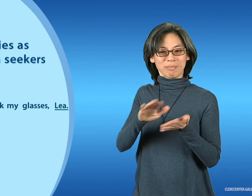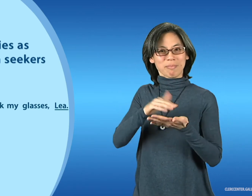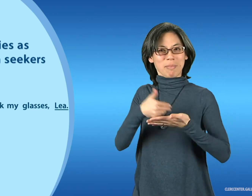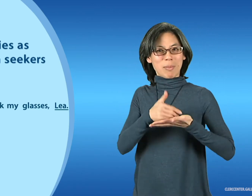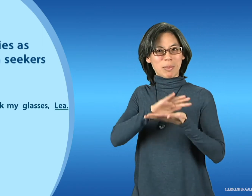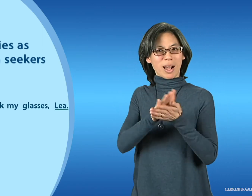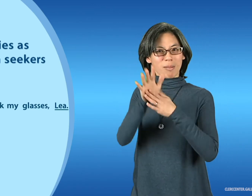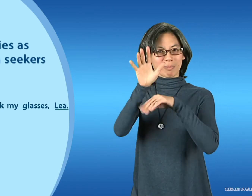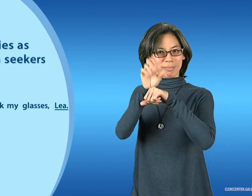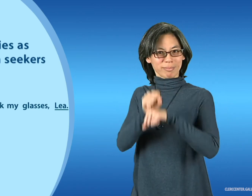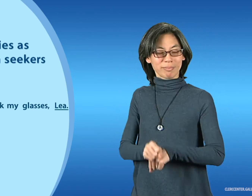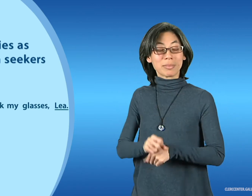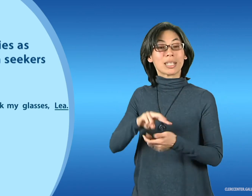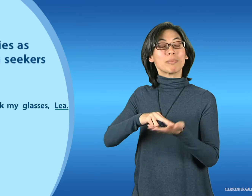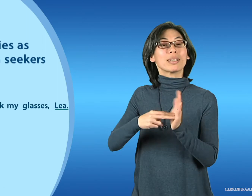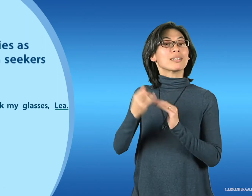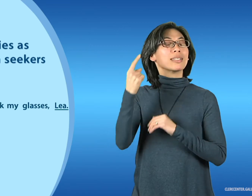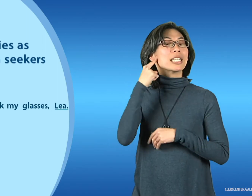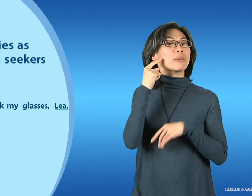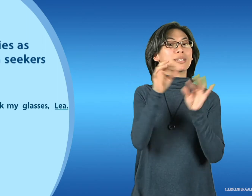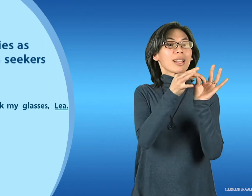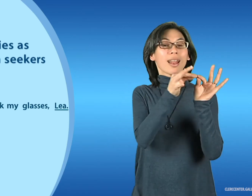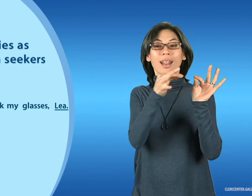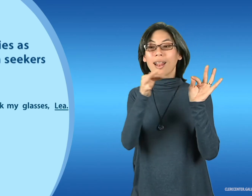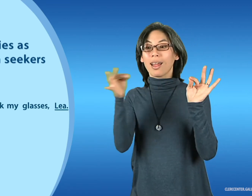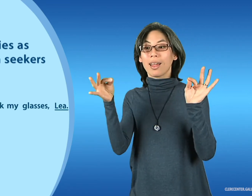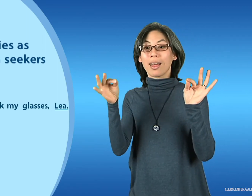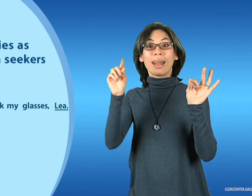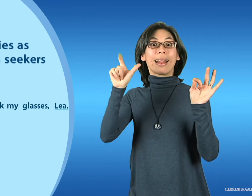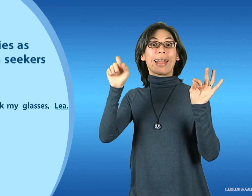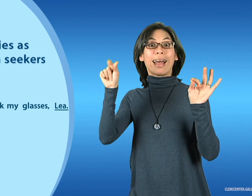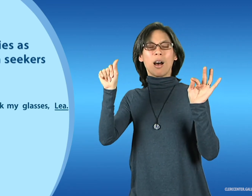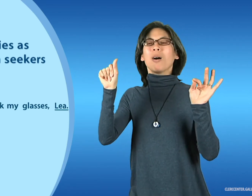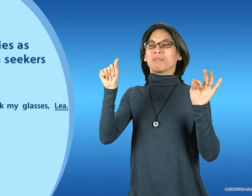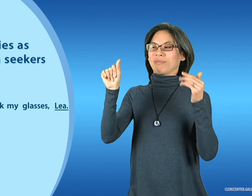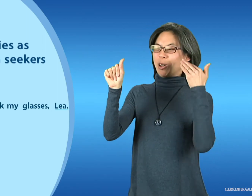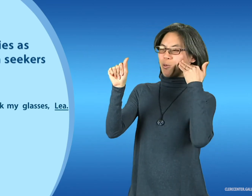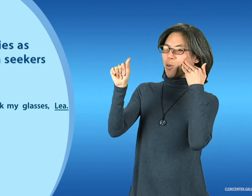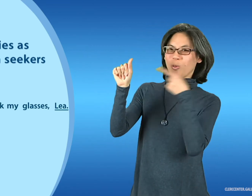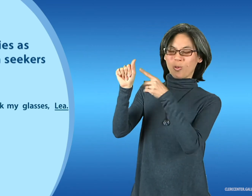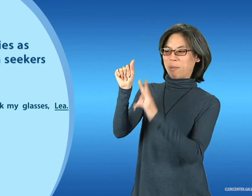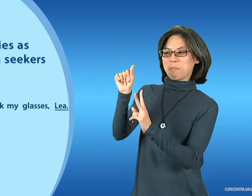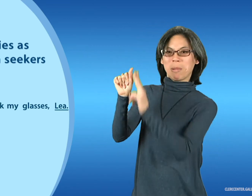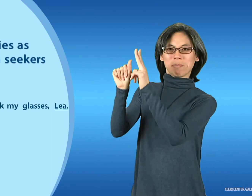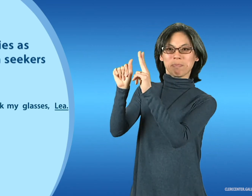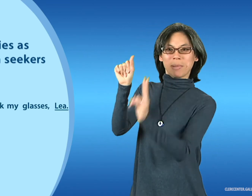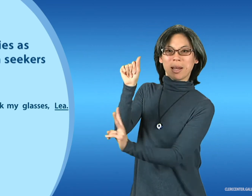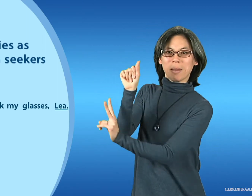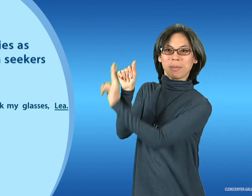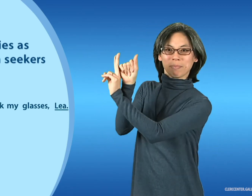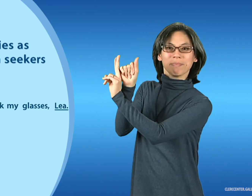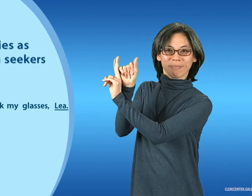And the baby becomes used to that, so every time she hears a sentence with "Lea" in the middle, the baby knows that she can reliably cut the sentence